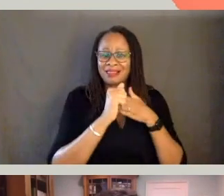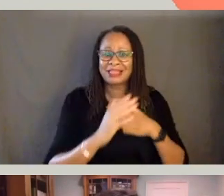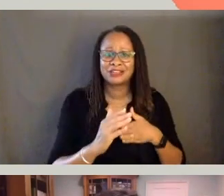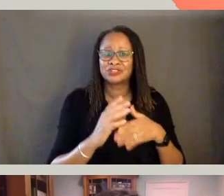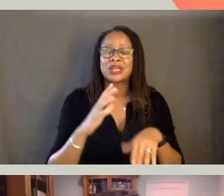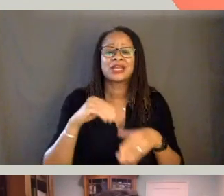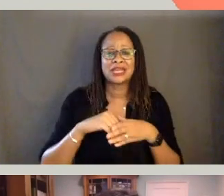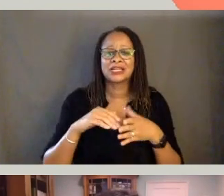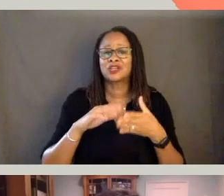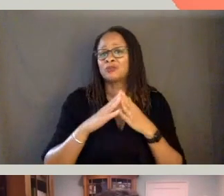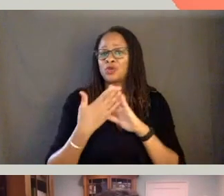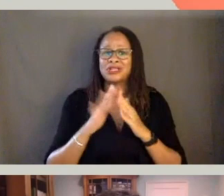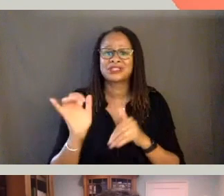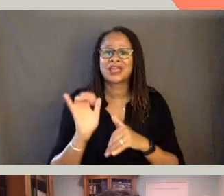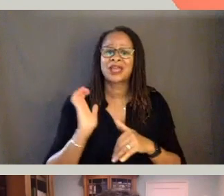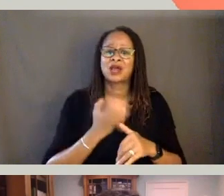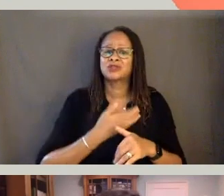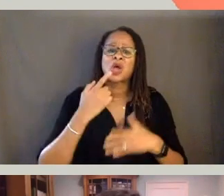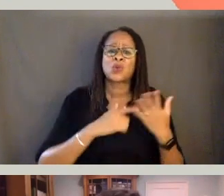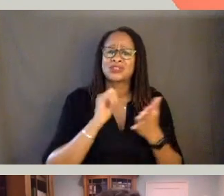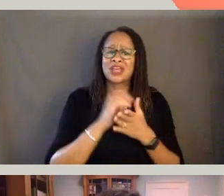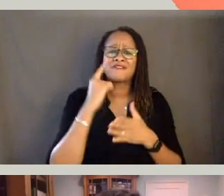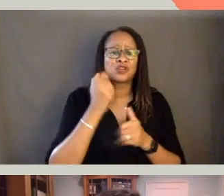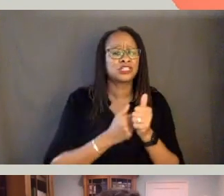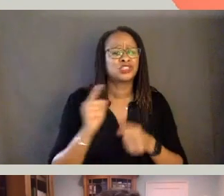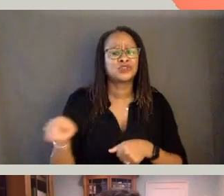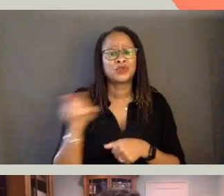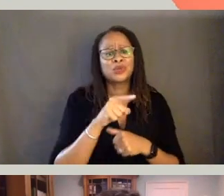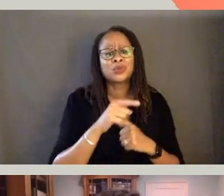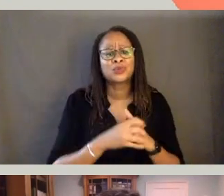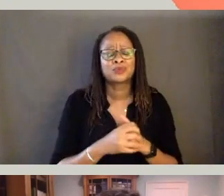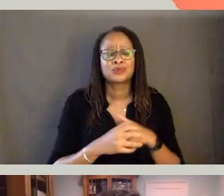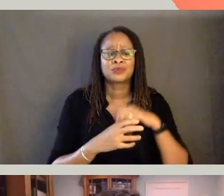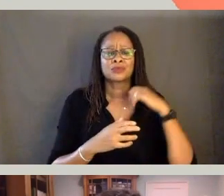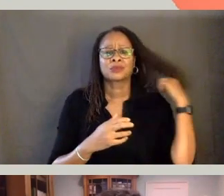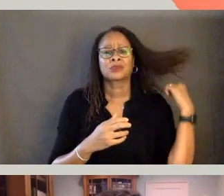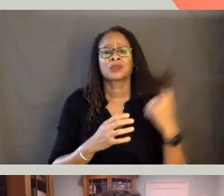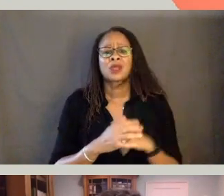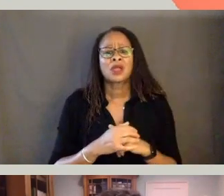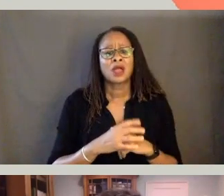What is that for each of you? And sort of what are those gaps that you were trying